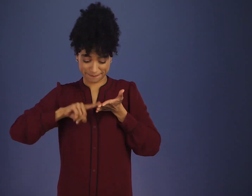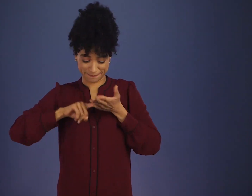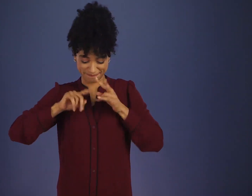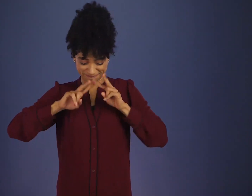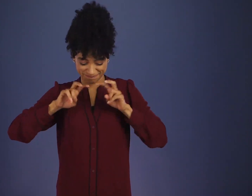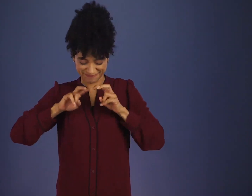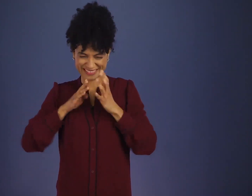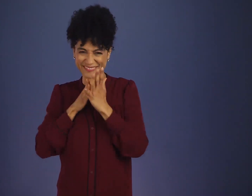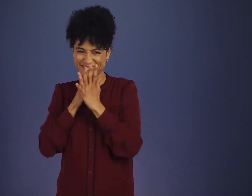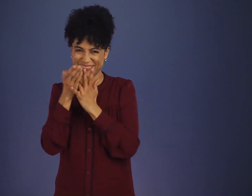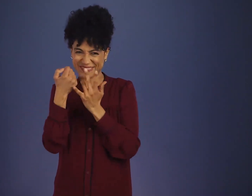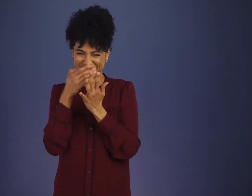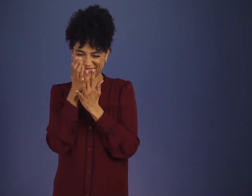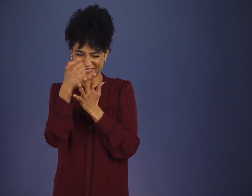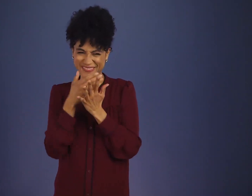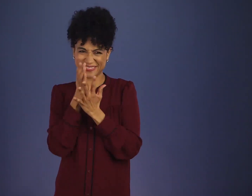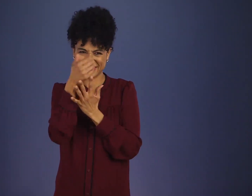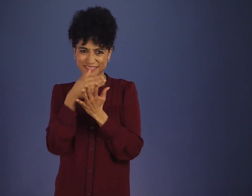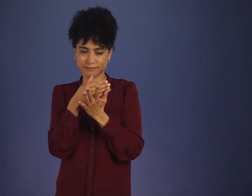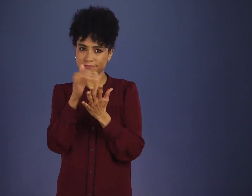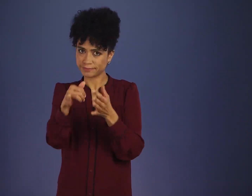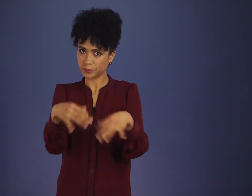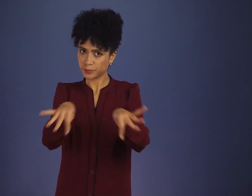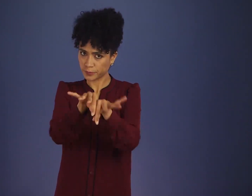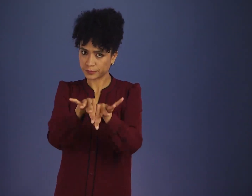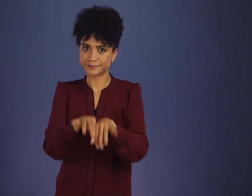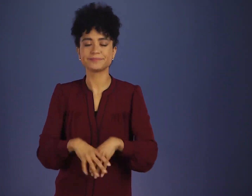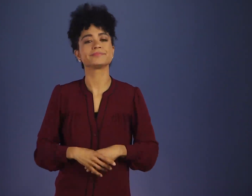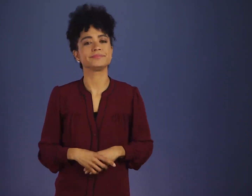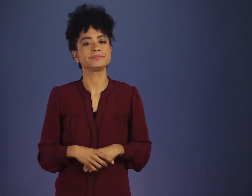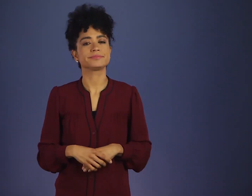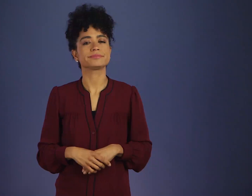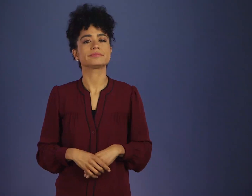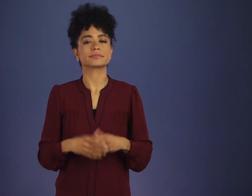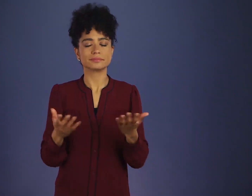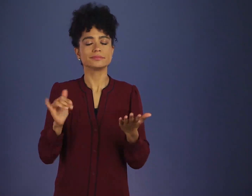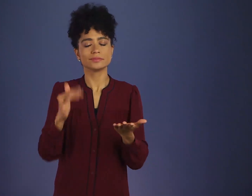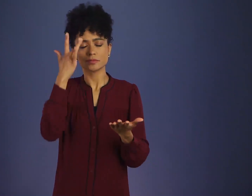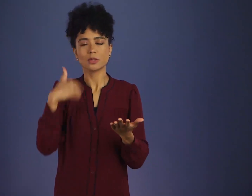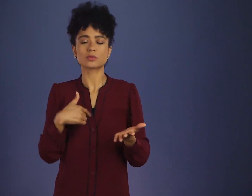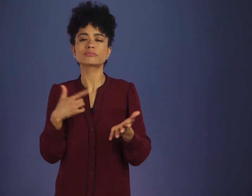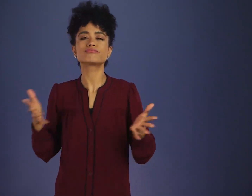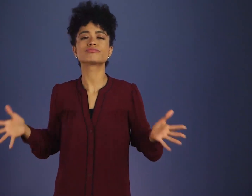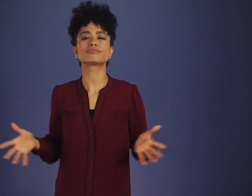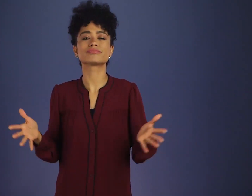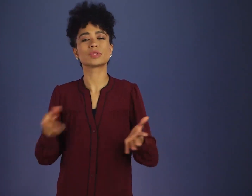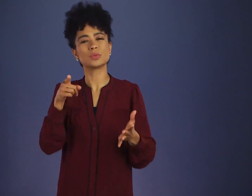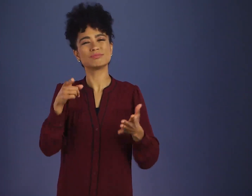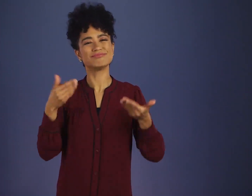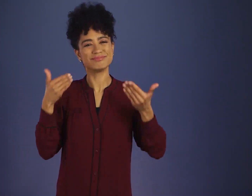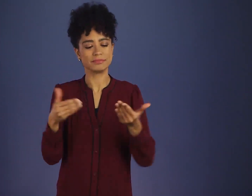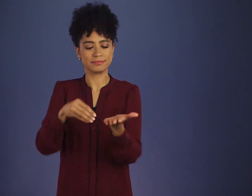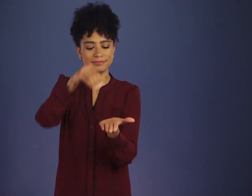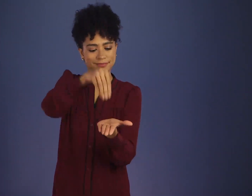Therefore, thoroughness ought to be the watchword when taking inventory. In this connection,